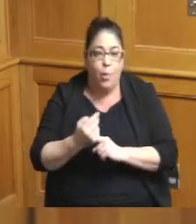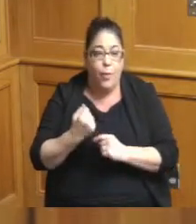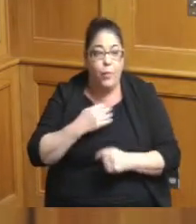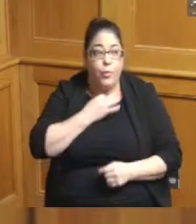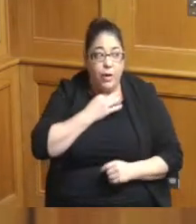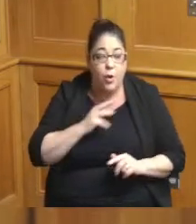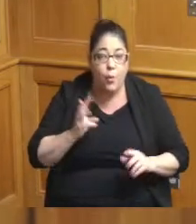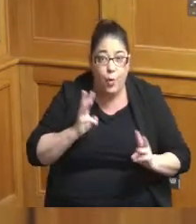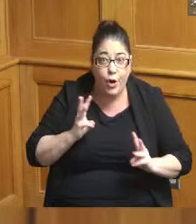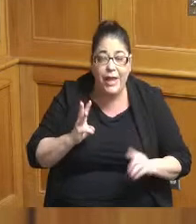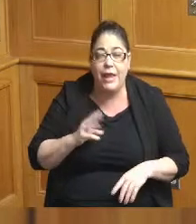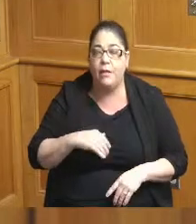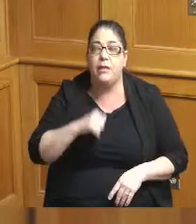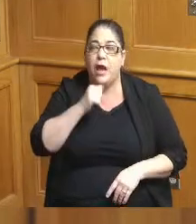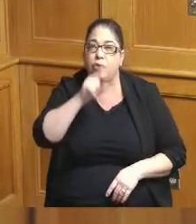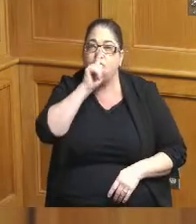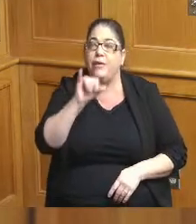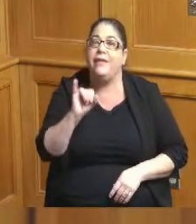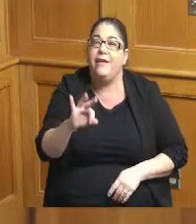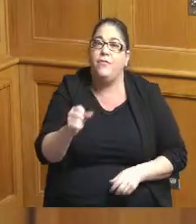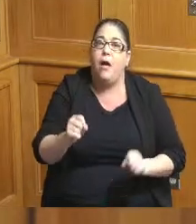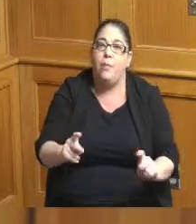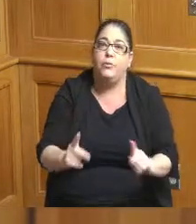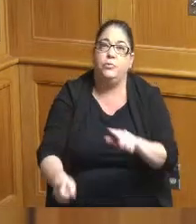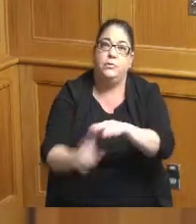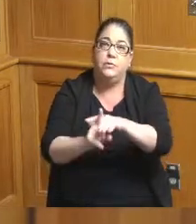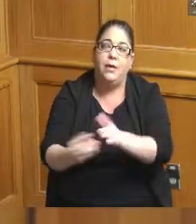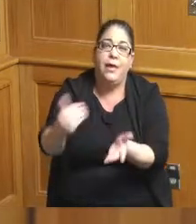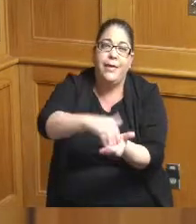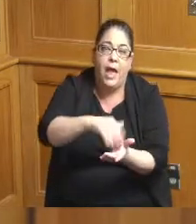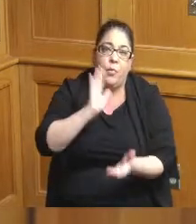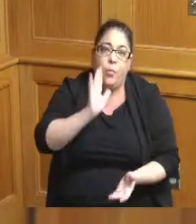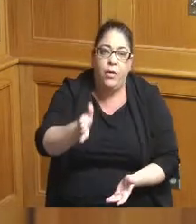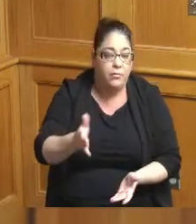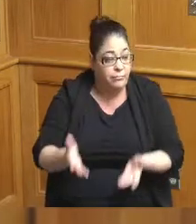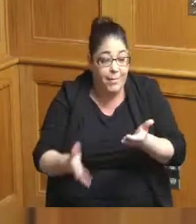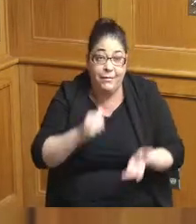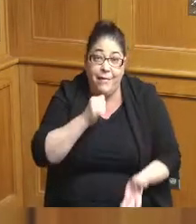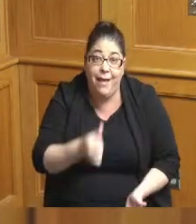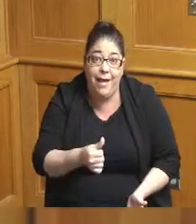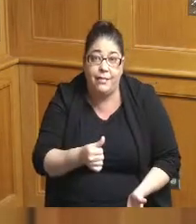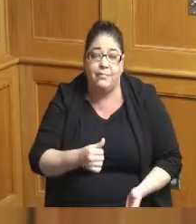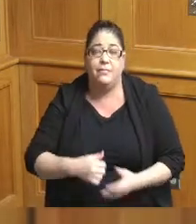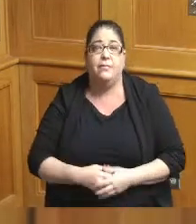would not have the opportunity again so that's kind of the context around this so Jeff I can